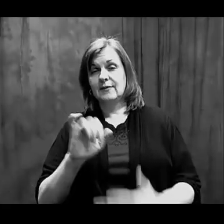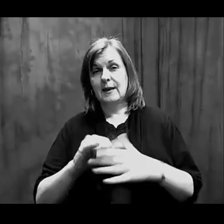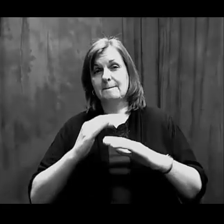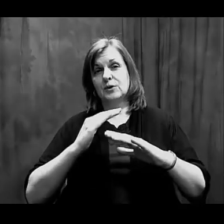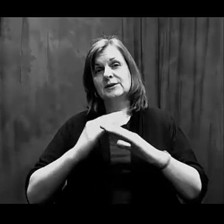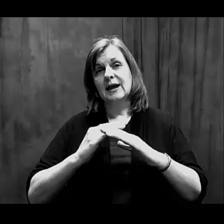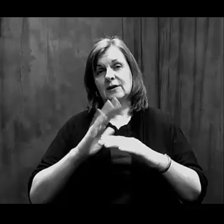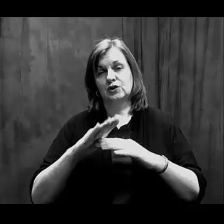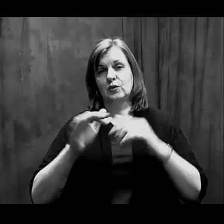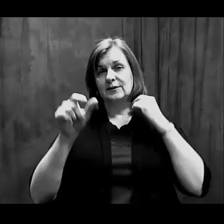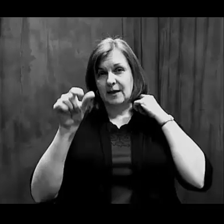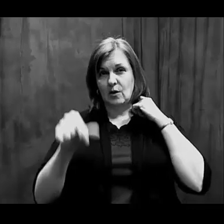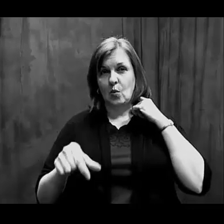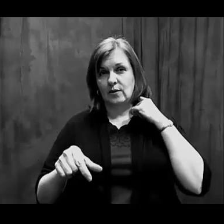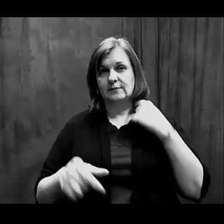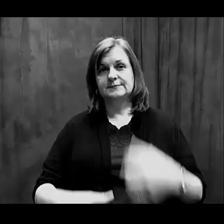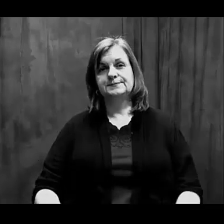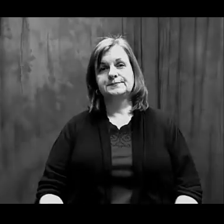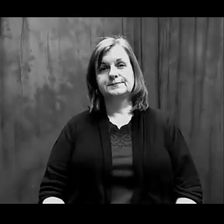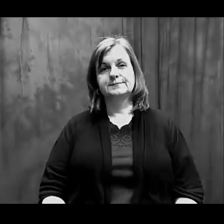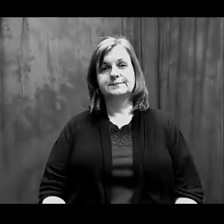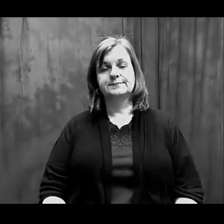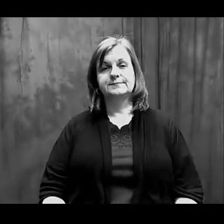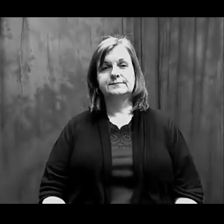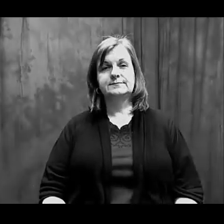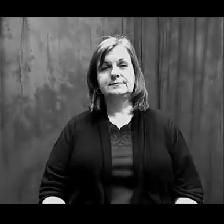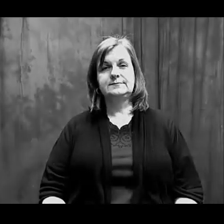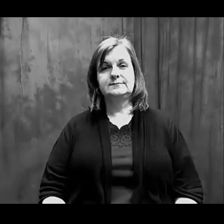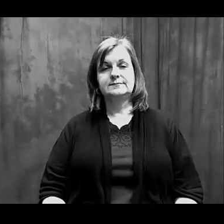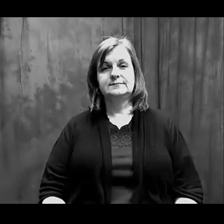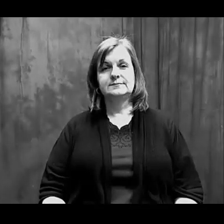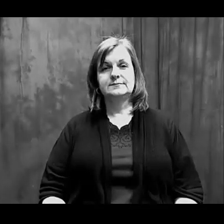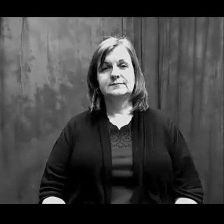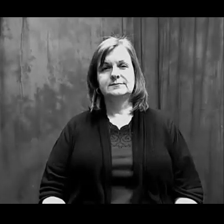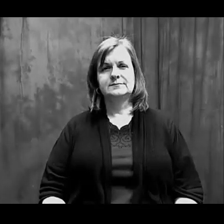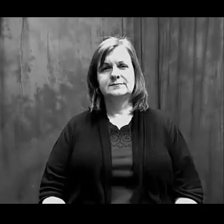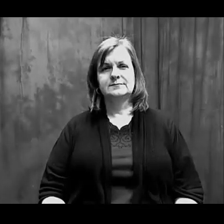protect your spinal cord